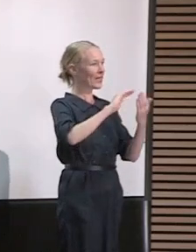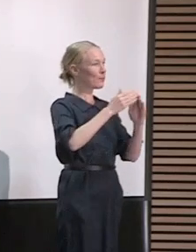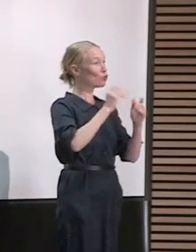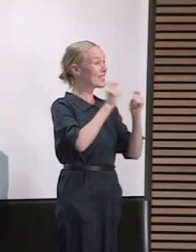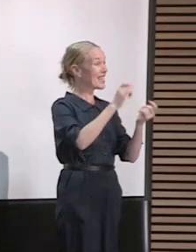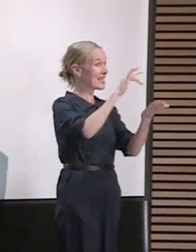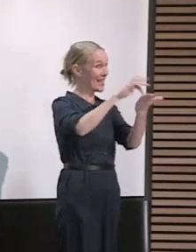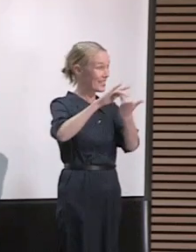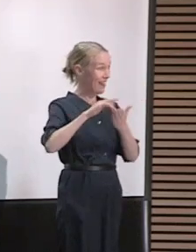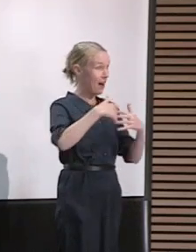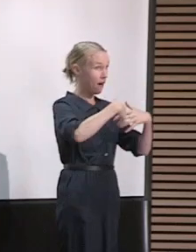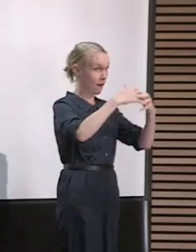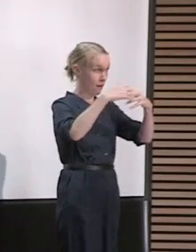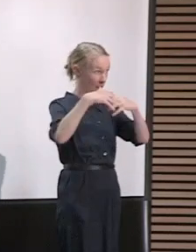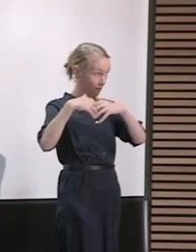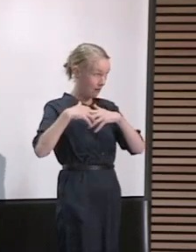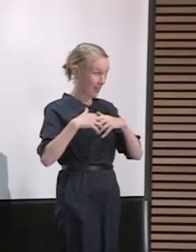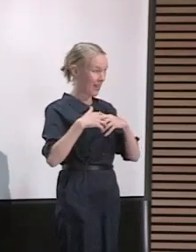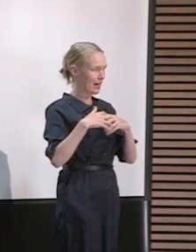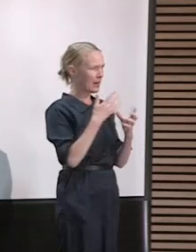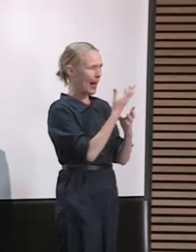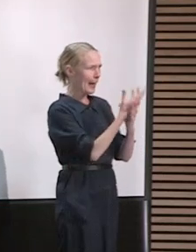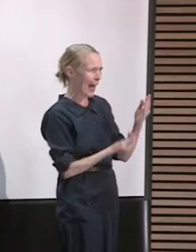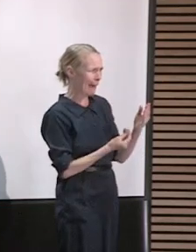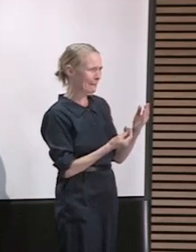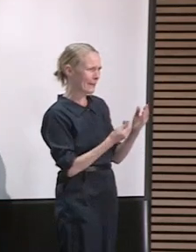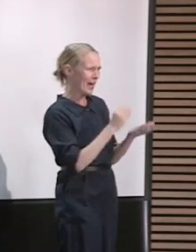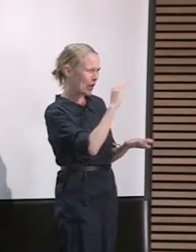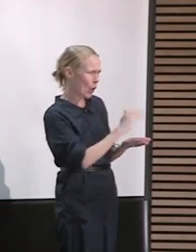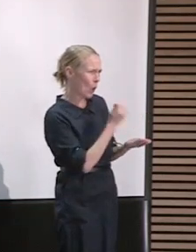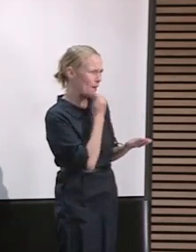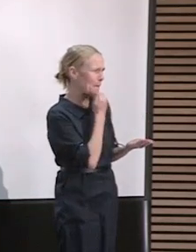centres that have been established over the last couple of weeks. Some were